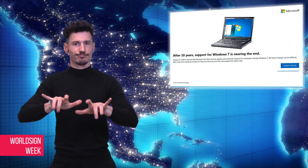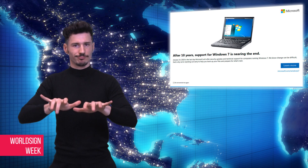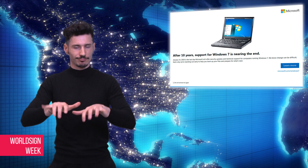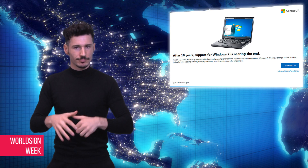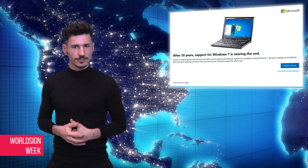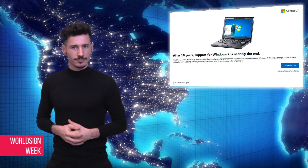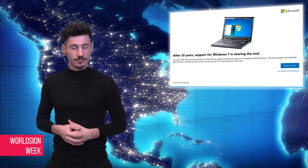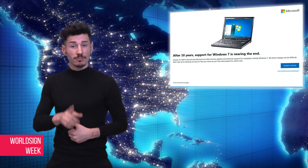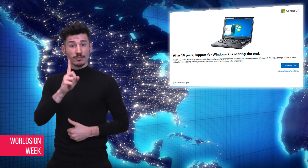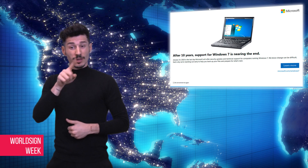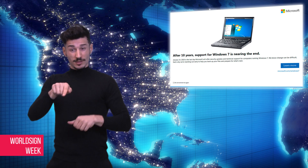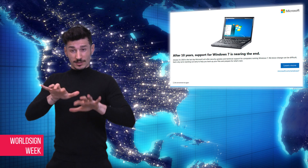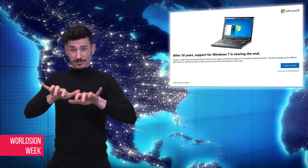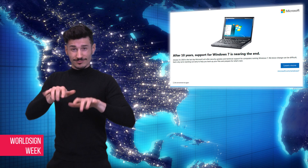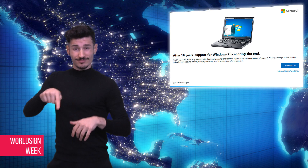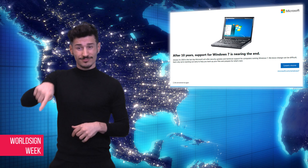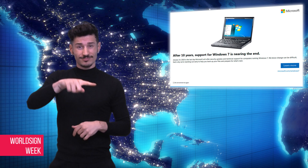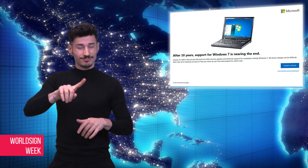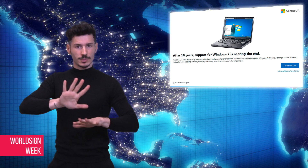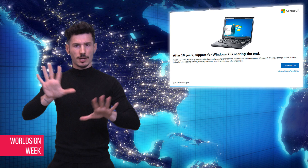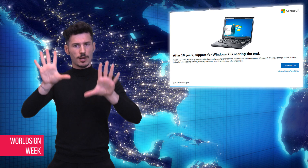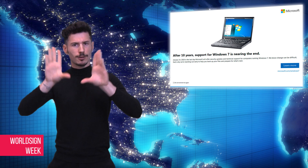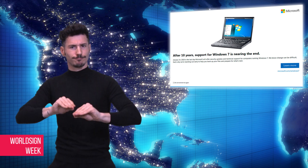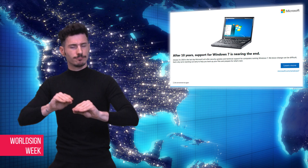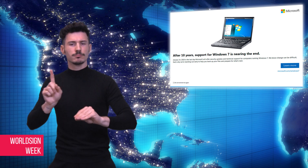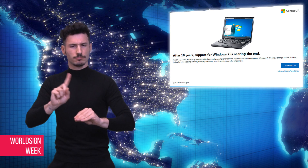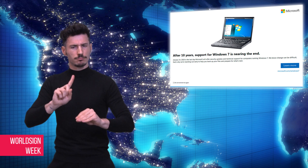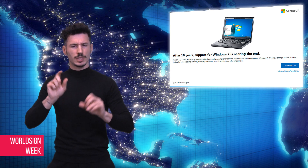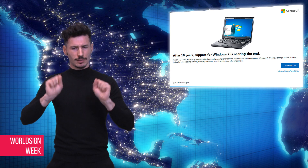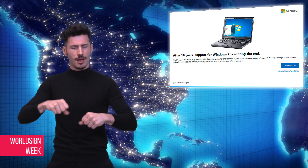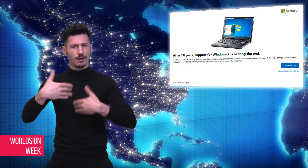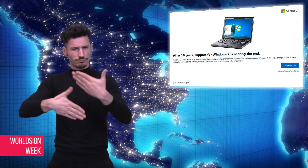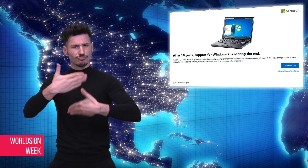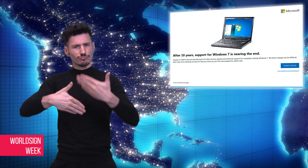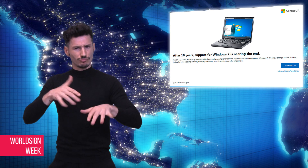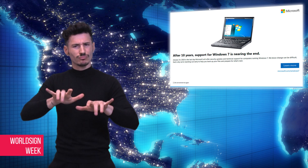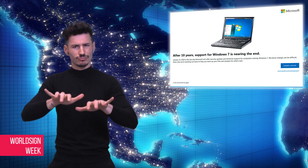These computers will still run, but Microsoft is